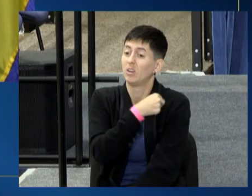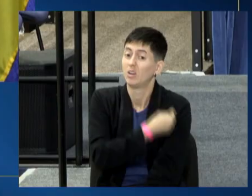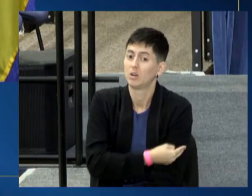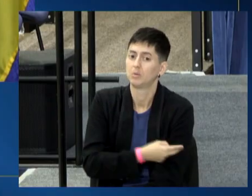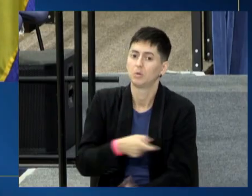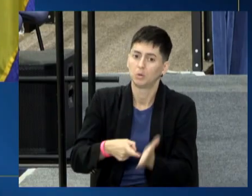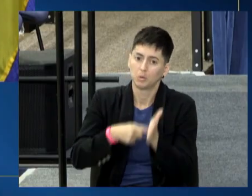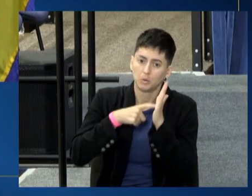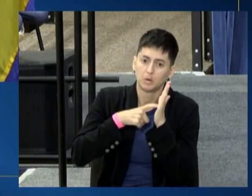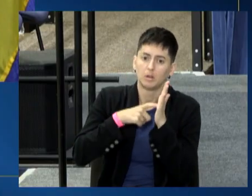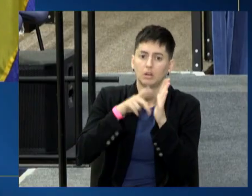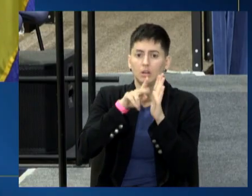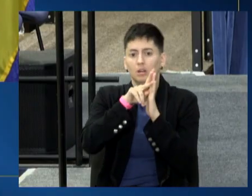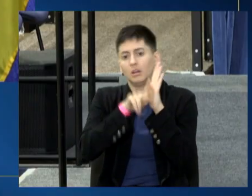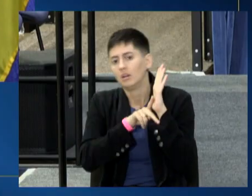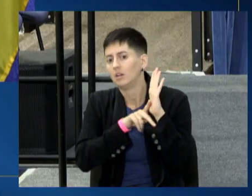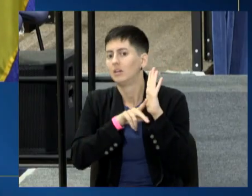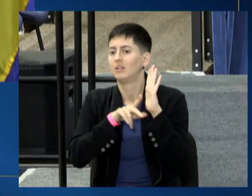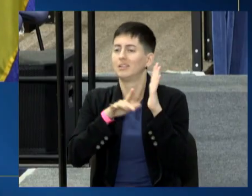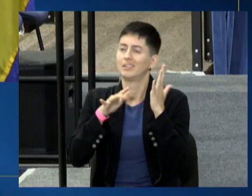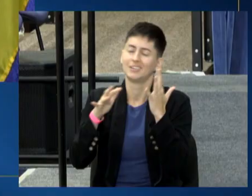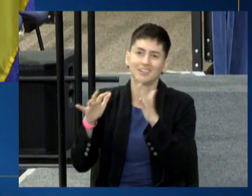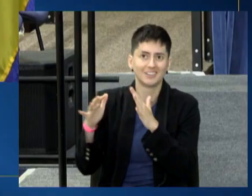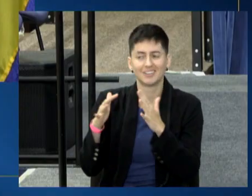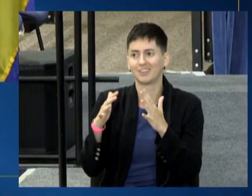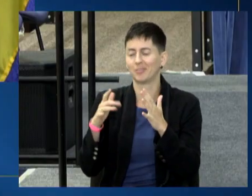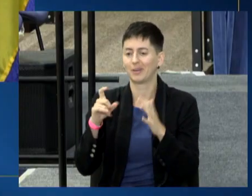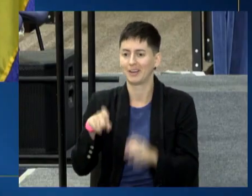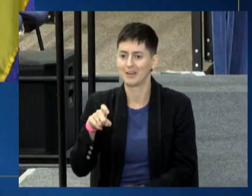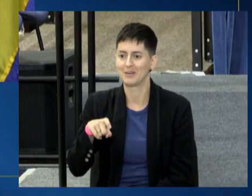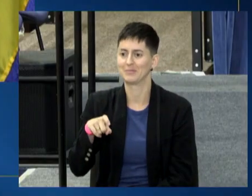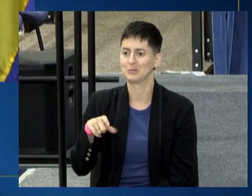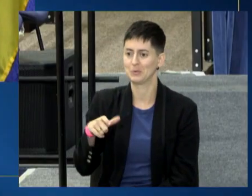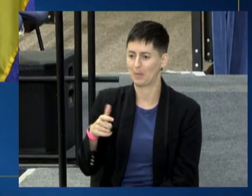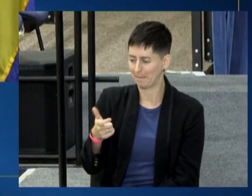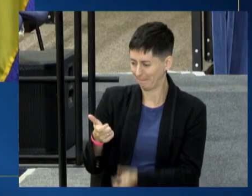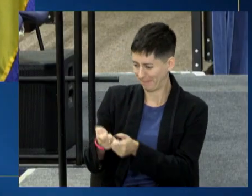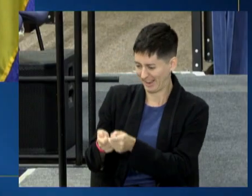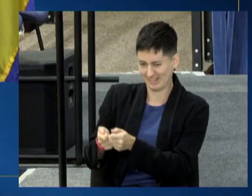I used our pager system to reach out to the pathologist on call and said, "Hey,